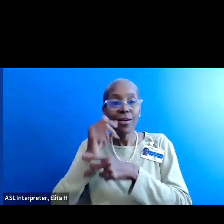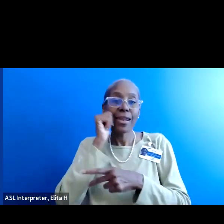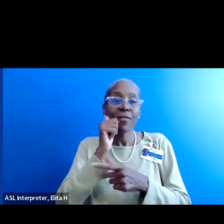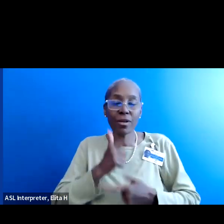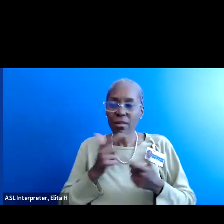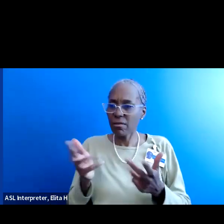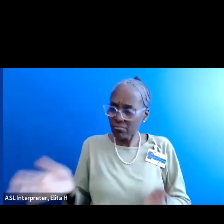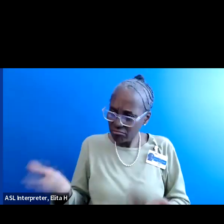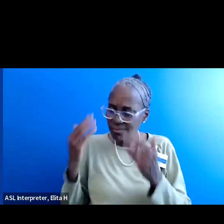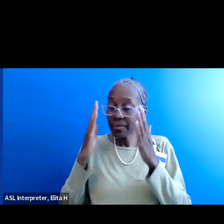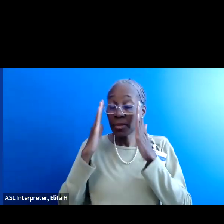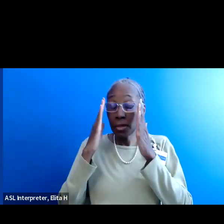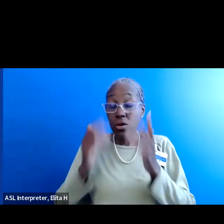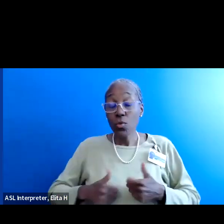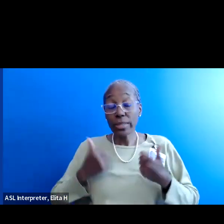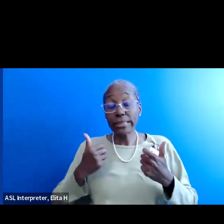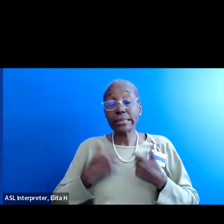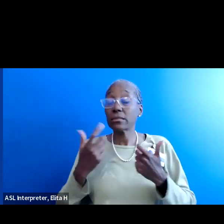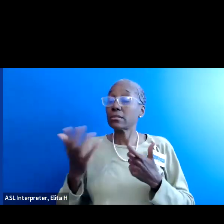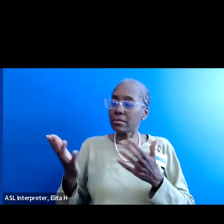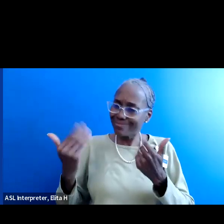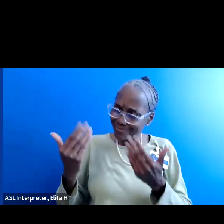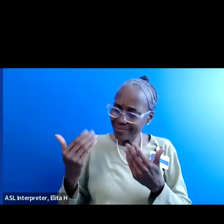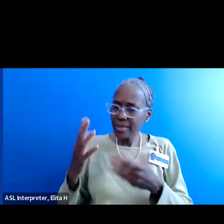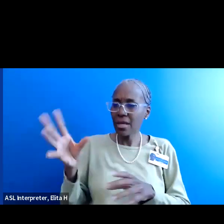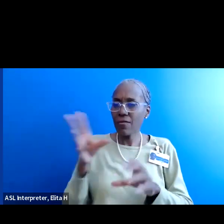For example, residents are encouraged to participate in their own care